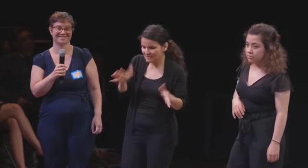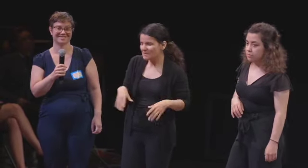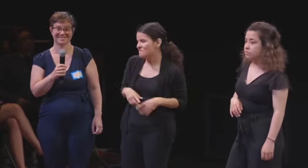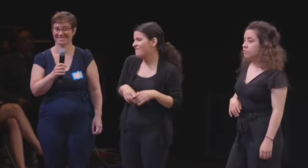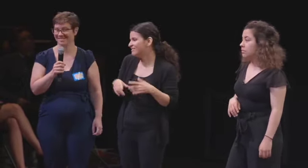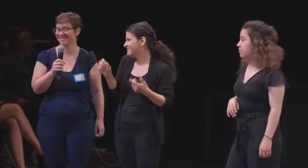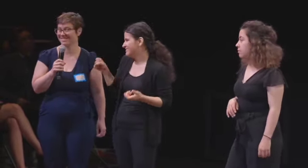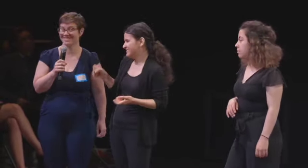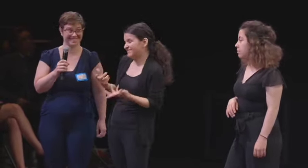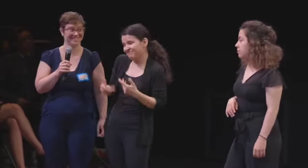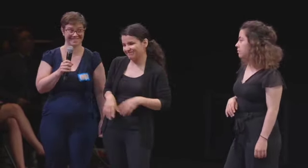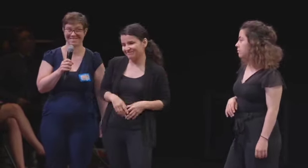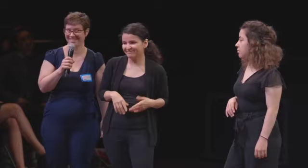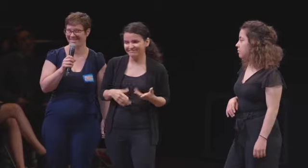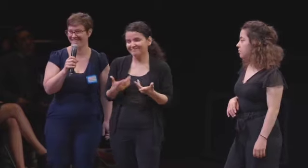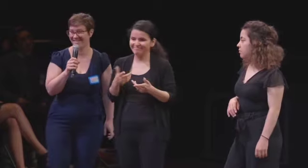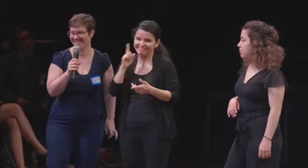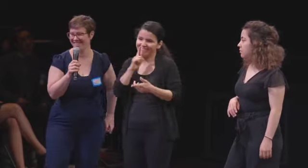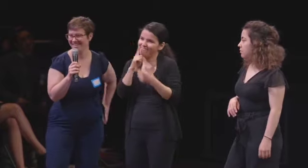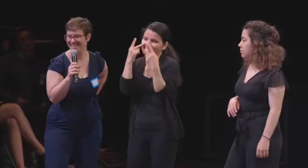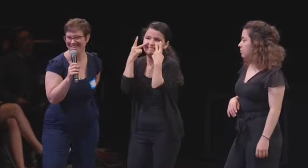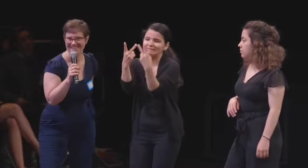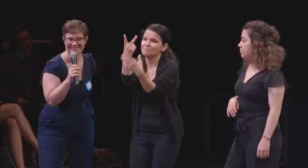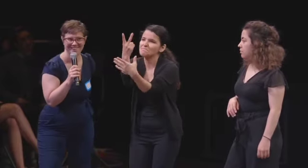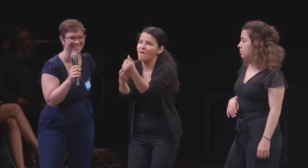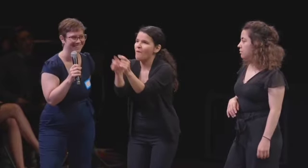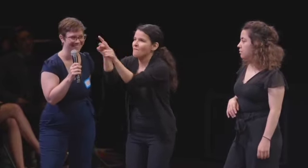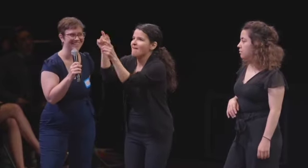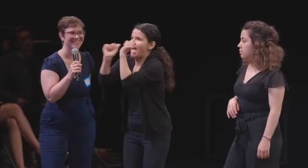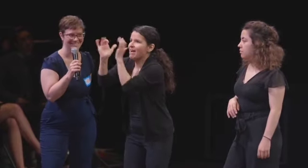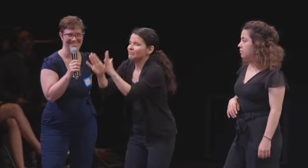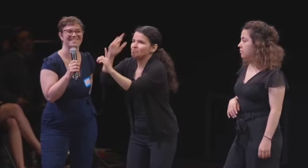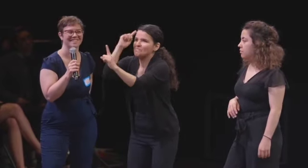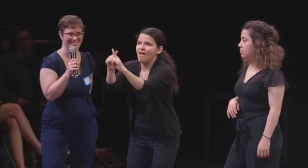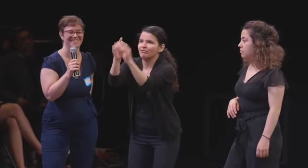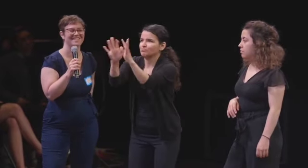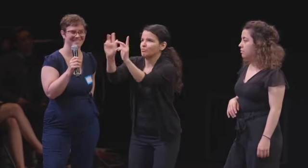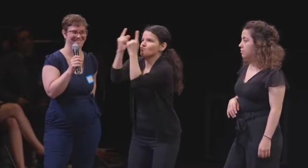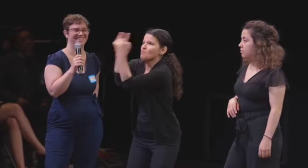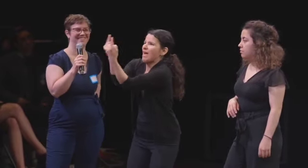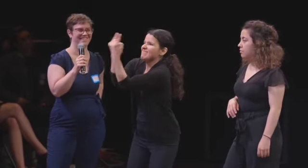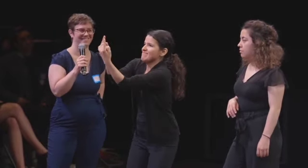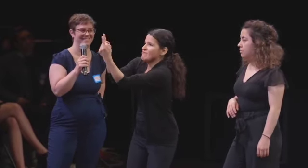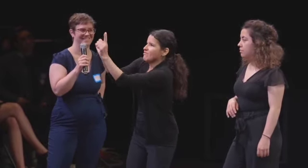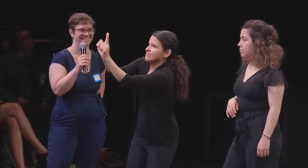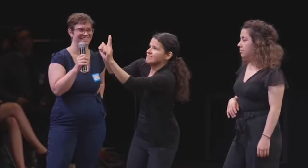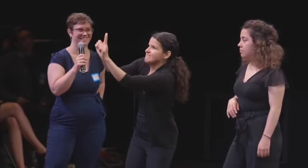I would imagine in the future, I would like to see more of it. You know, deaf people can see both